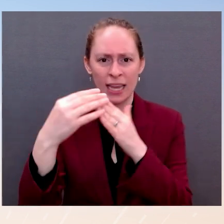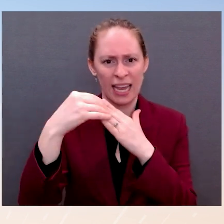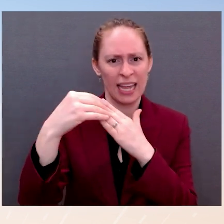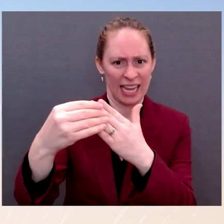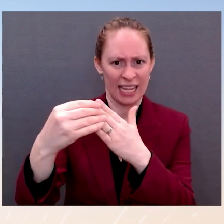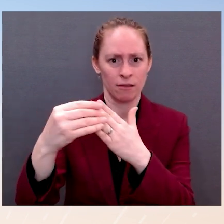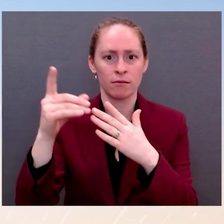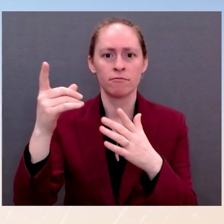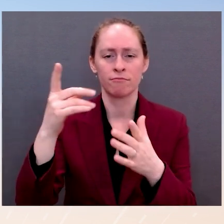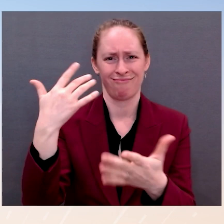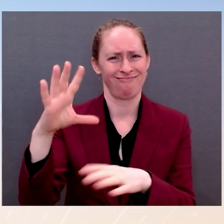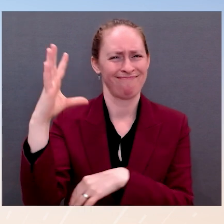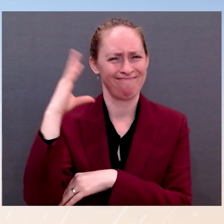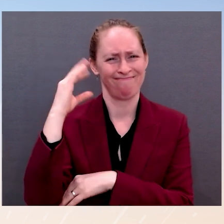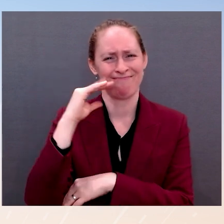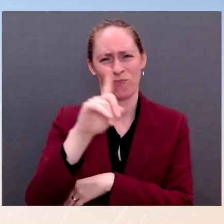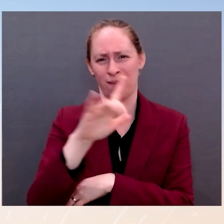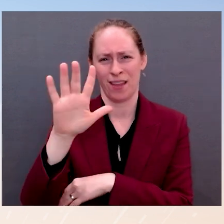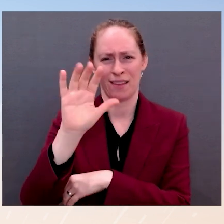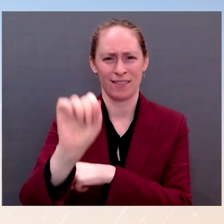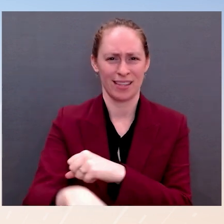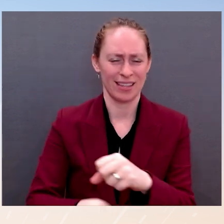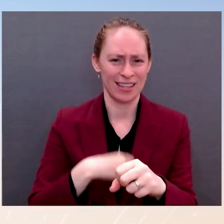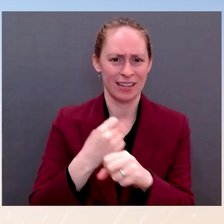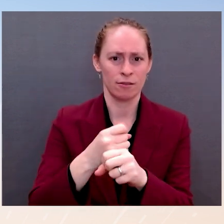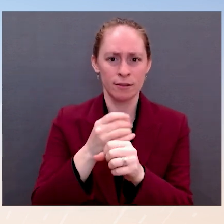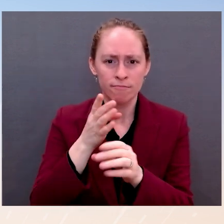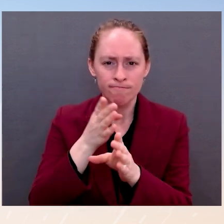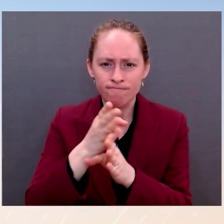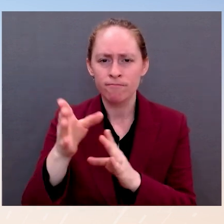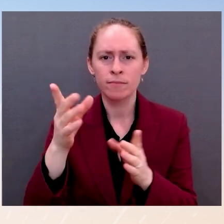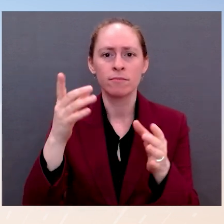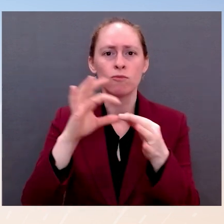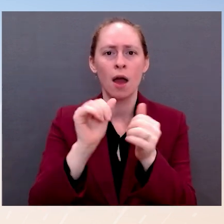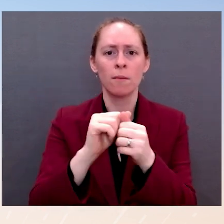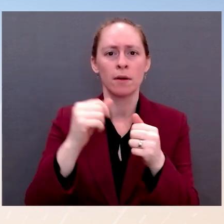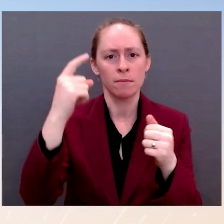She also has over 25 years of experience in health promotion and disease prevention.